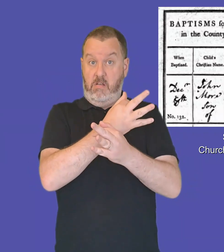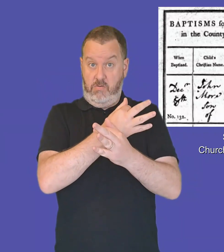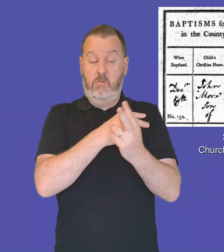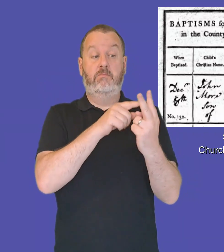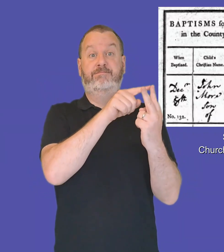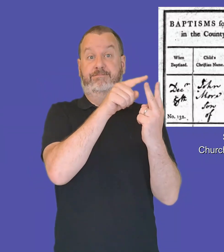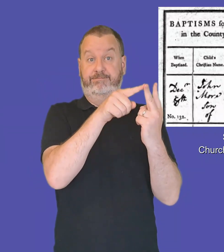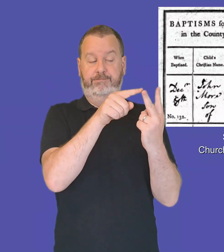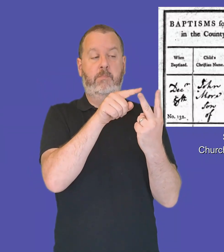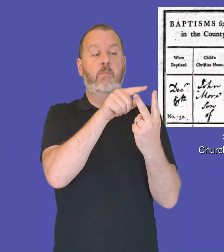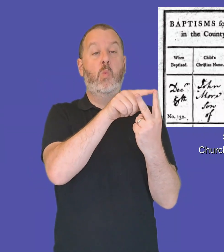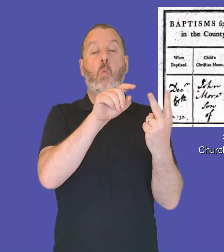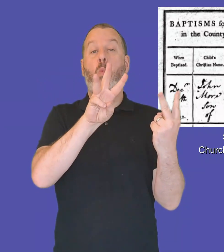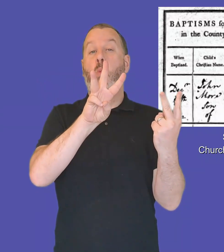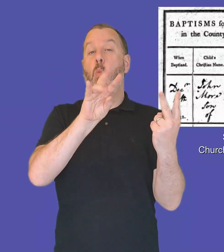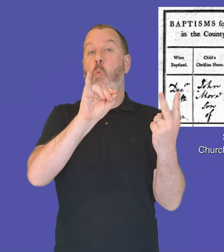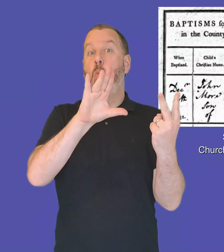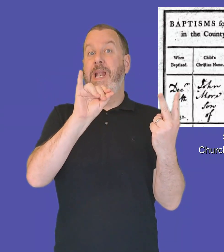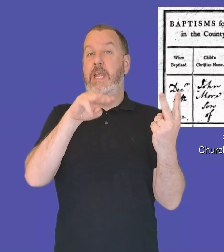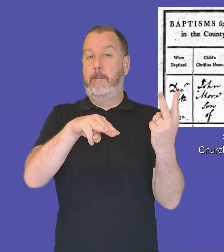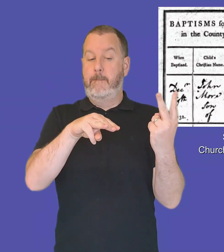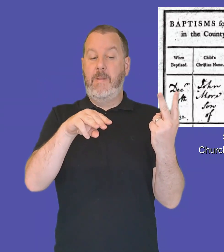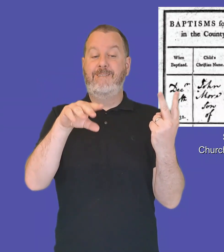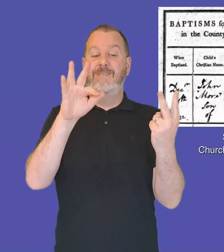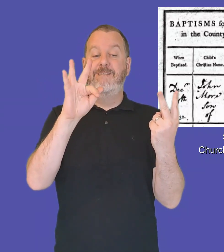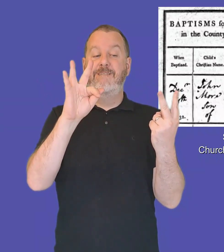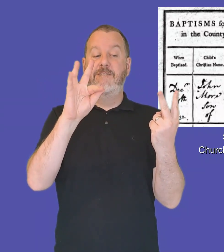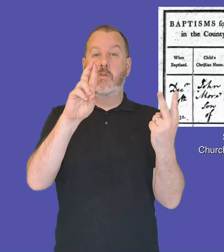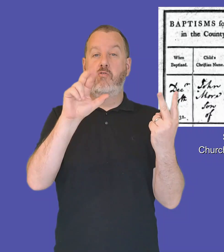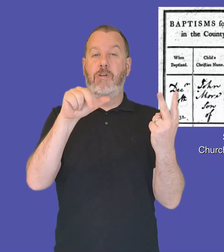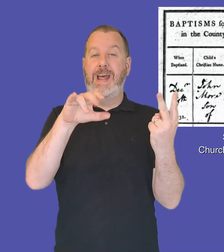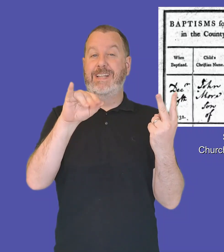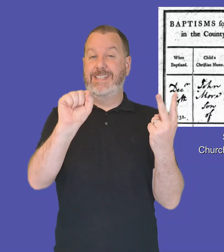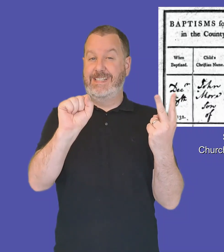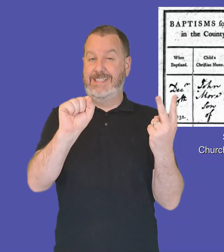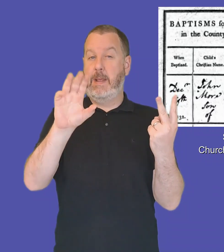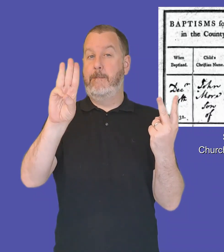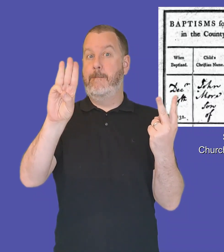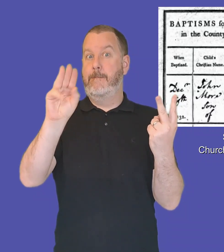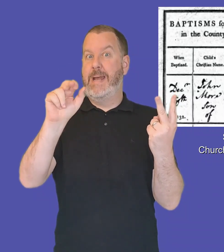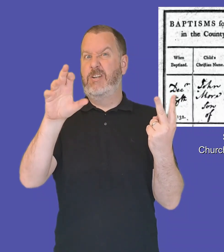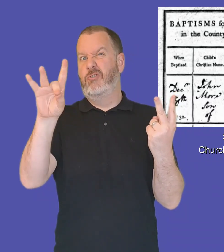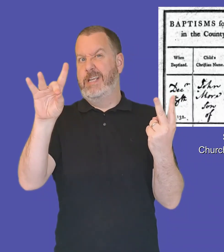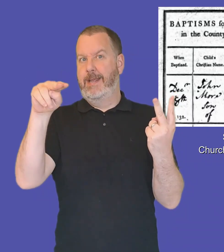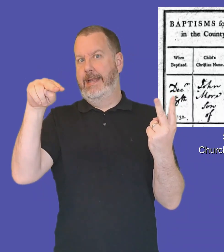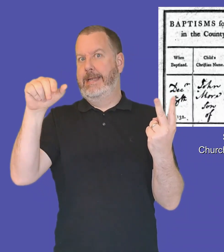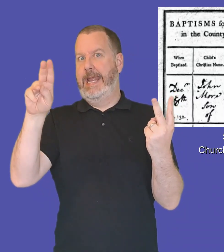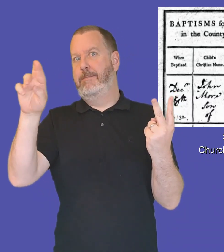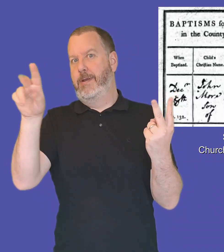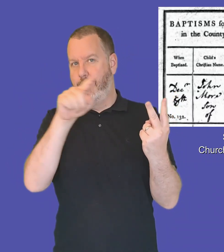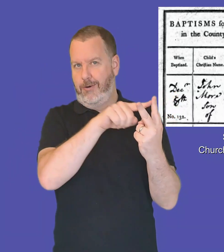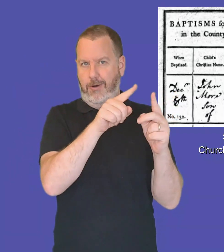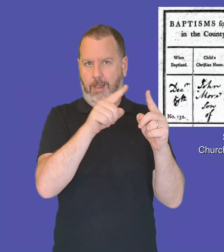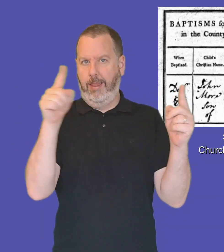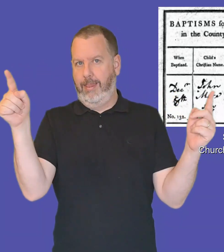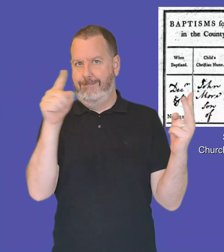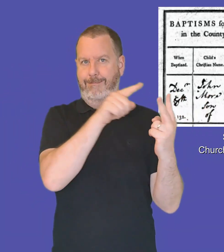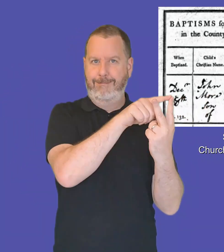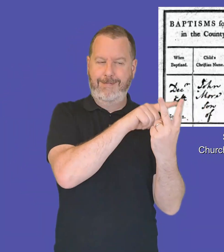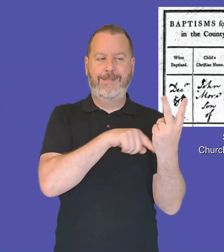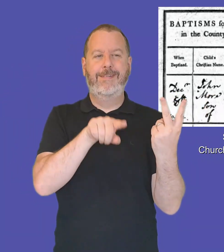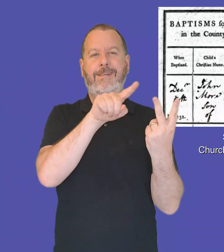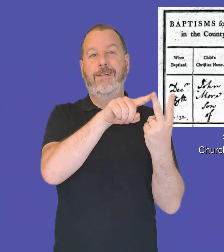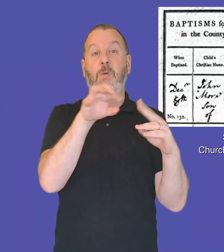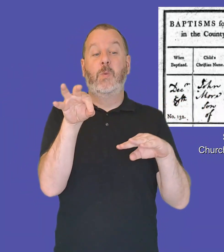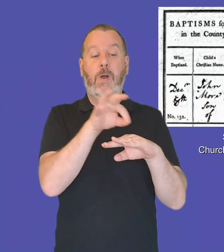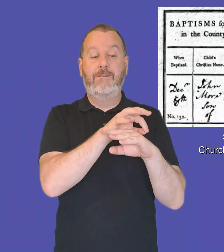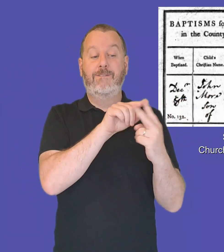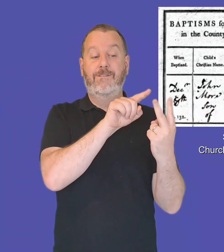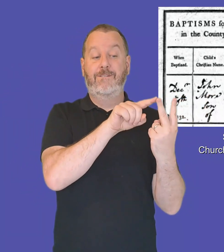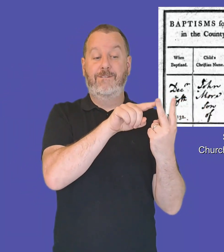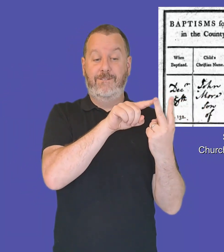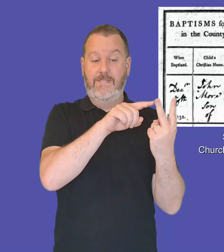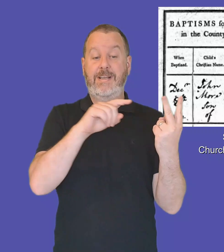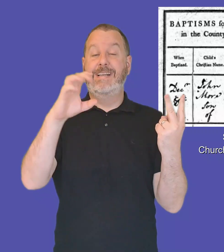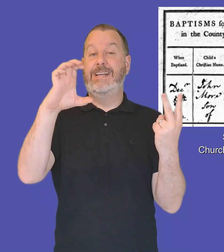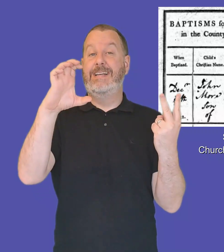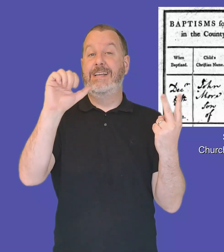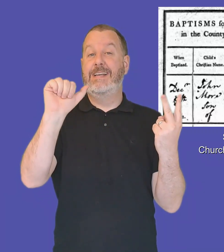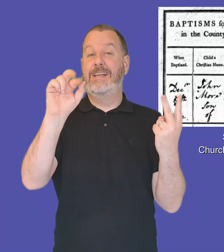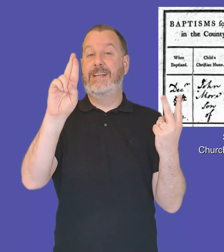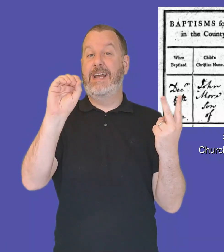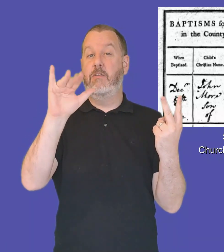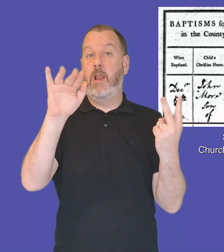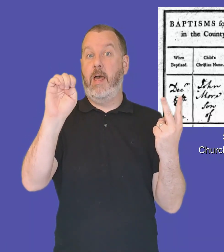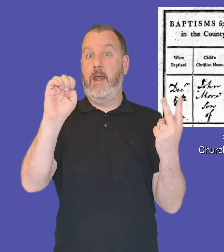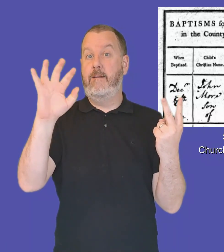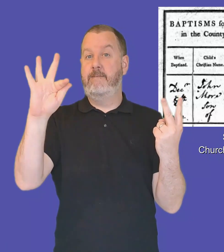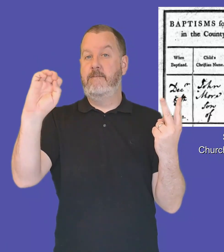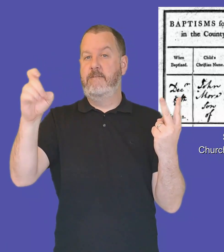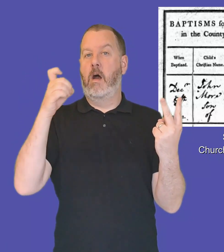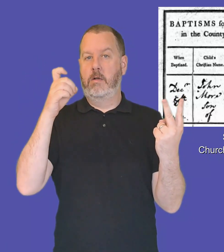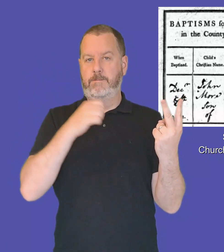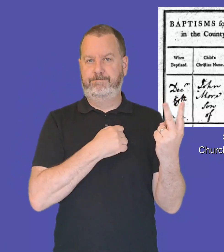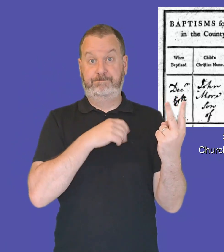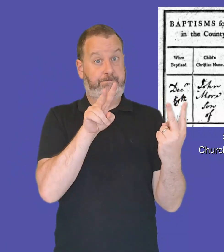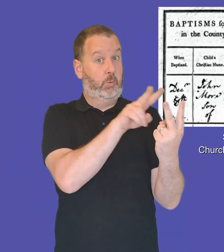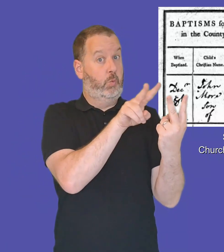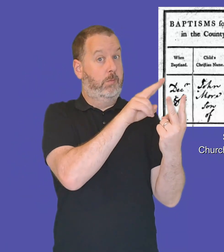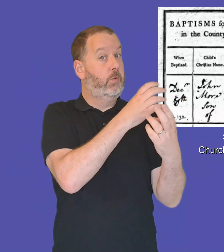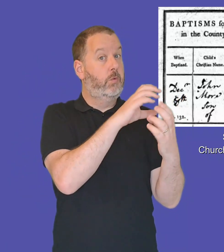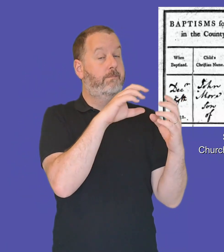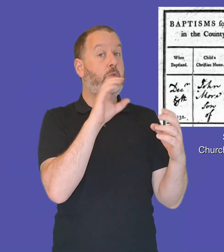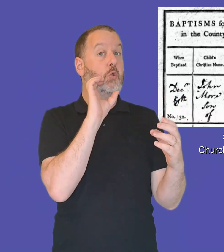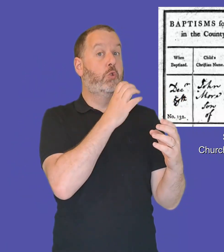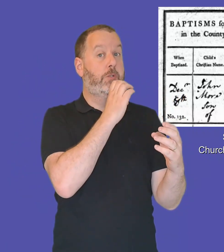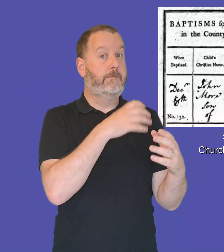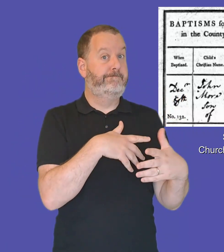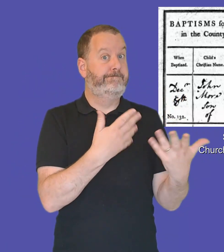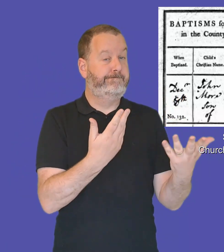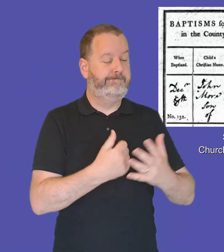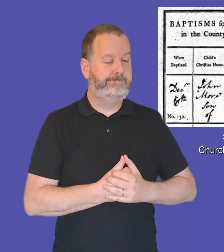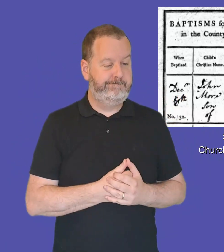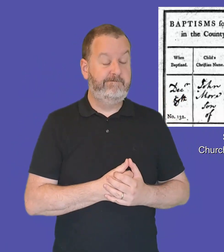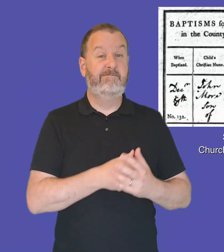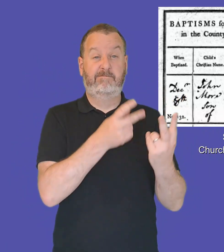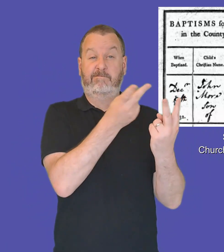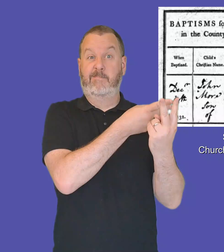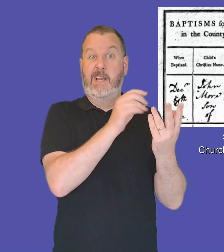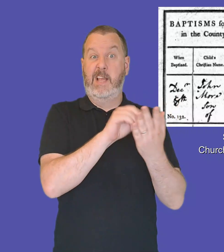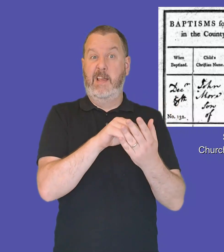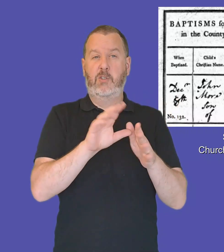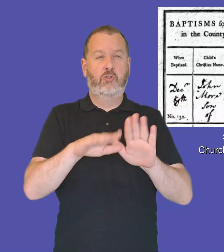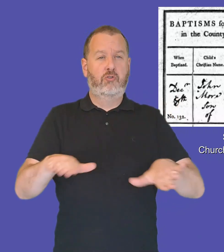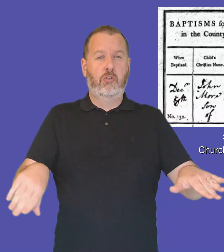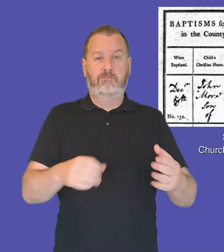He was the son of William Francis Patrick Napier, and Caroline Fox (William's cousin).